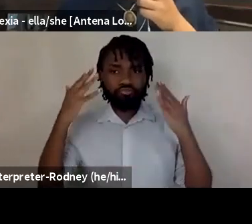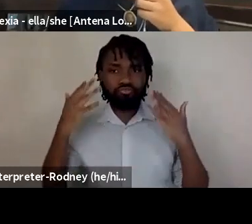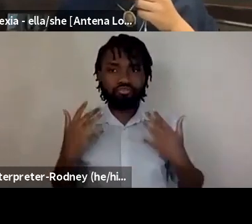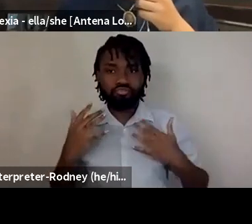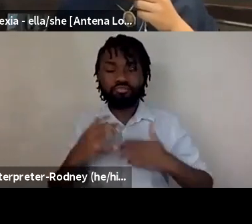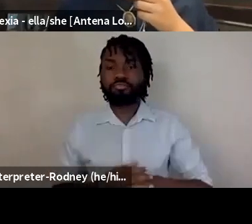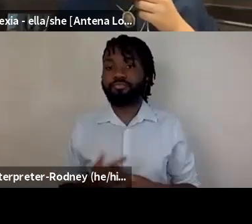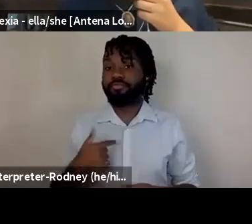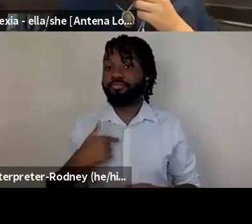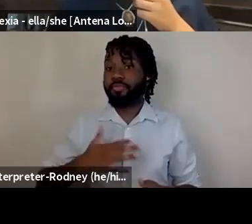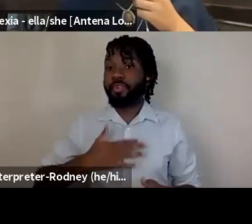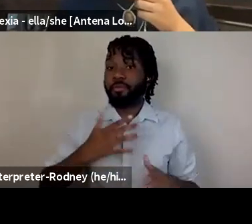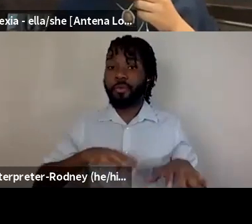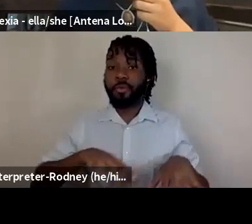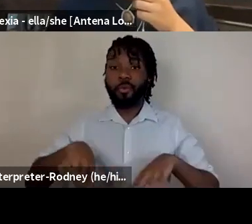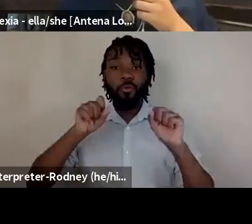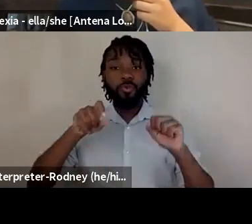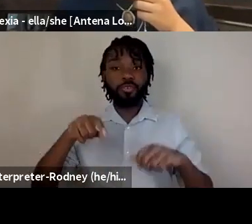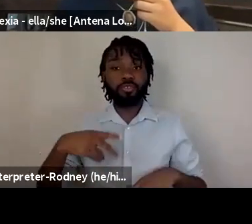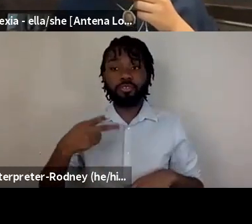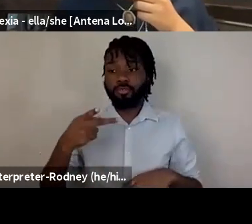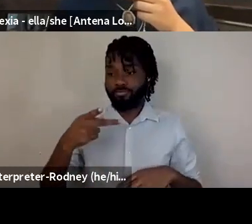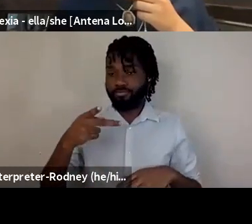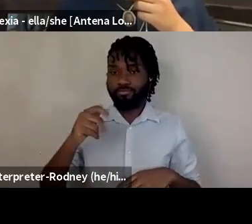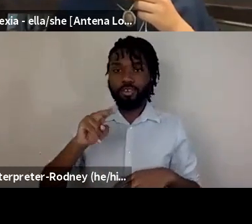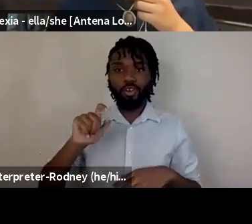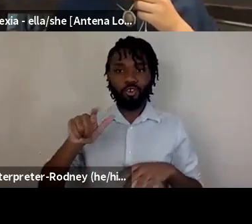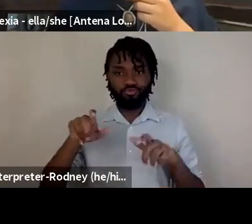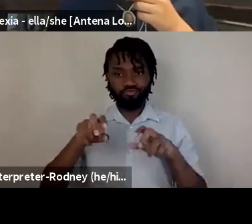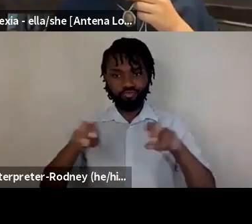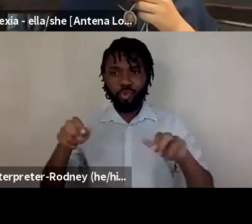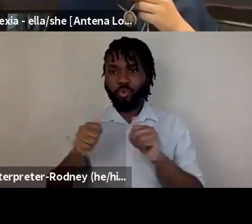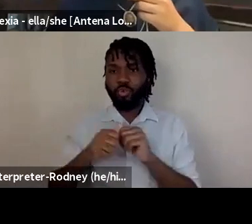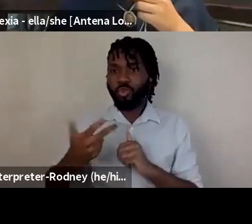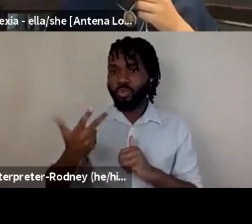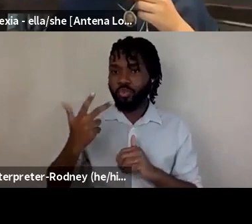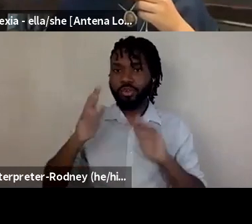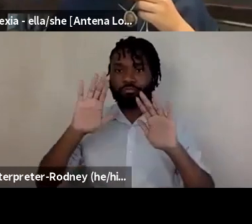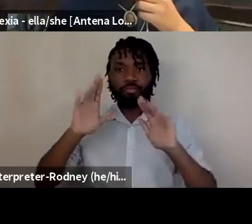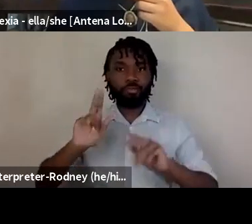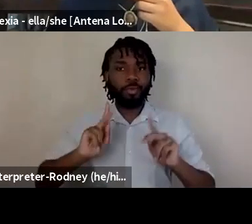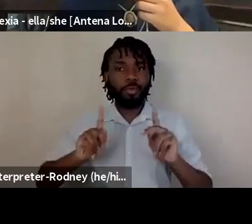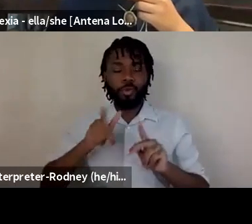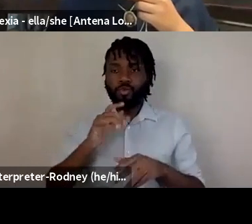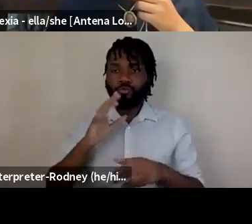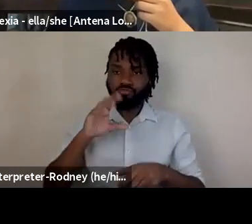where we will be speaking with three incredible people doing work at the intersections of disability